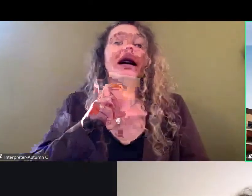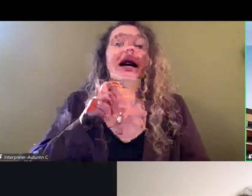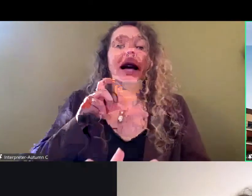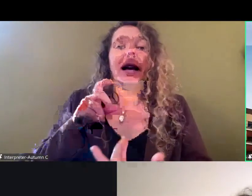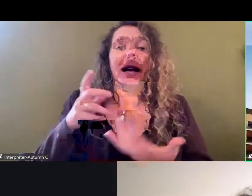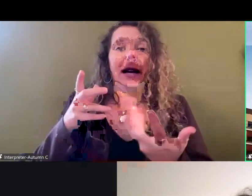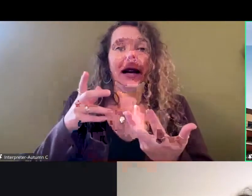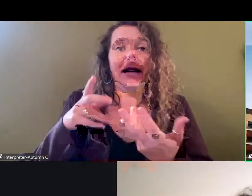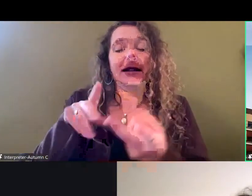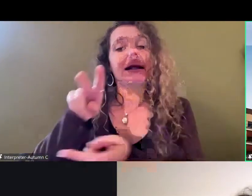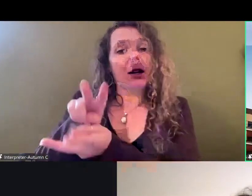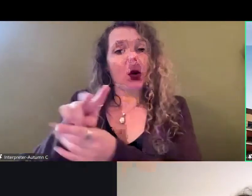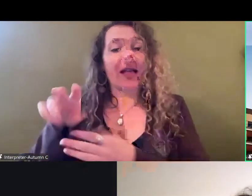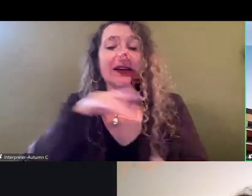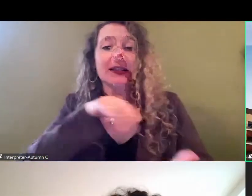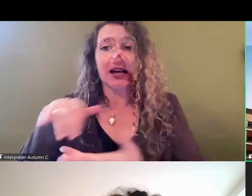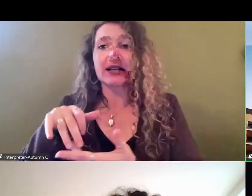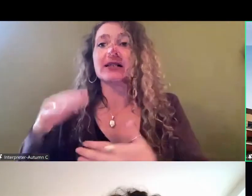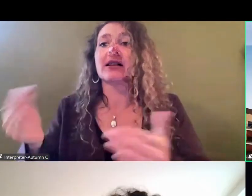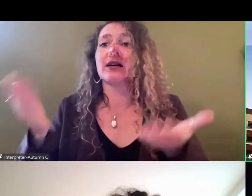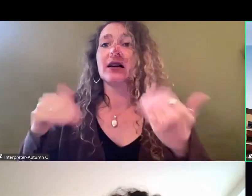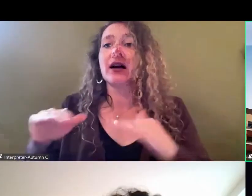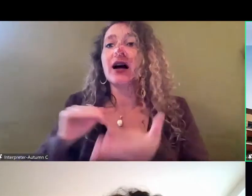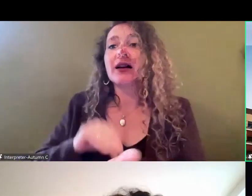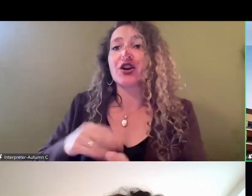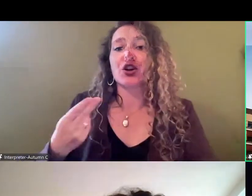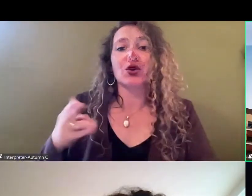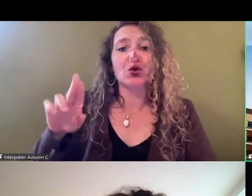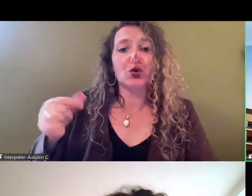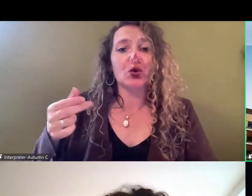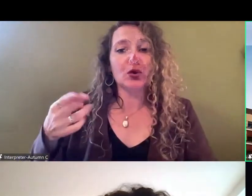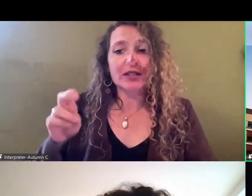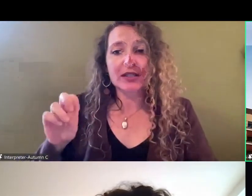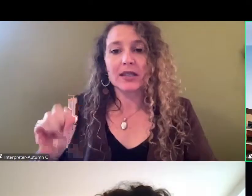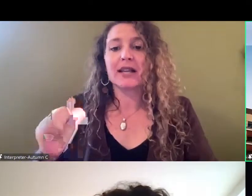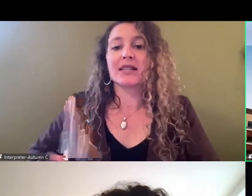And Dr. Hughes has lived with type one diabetes since 1995 and is an